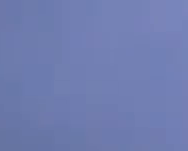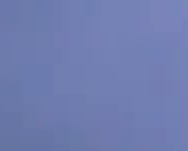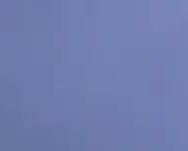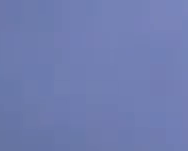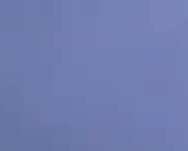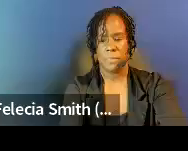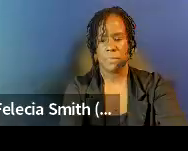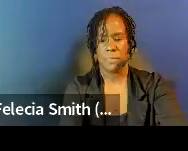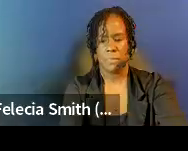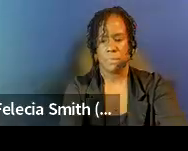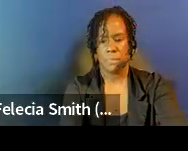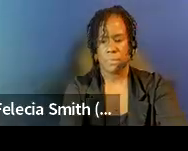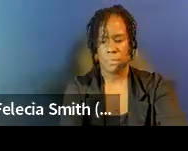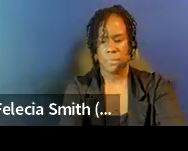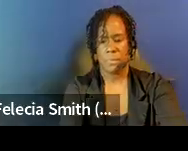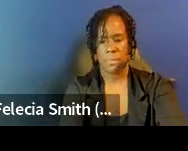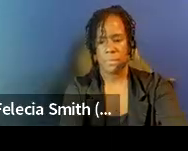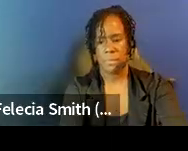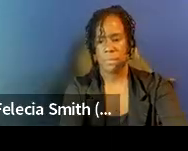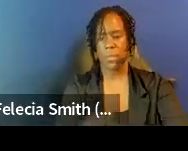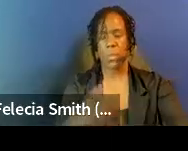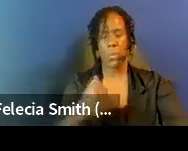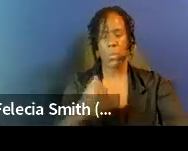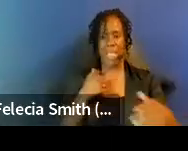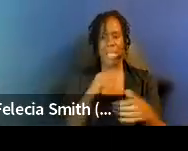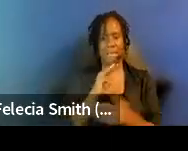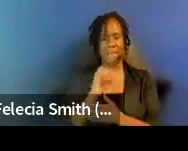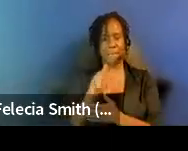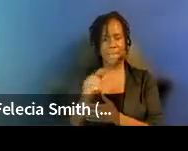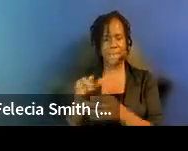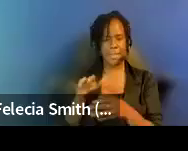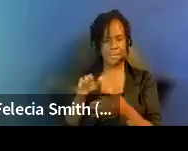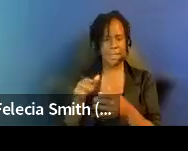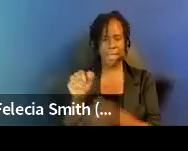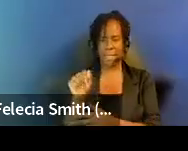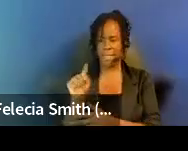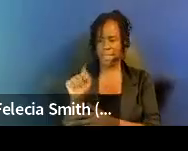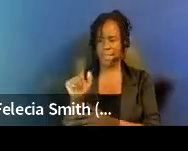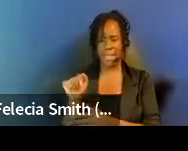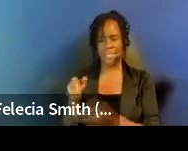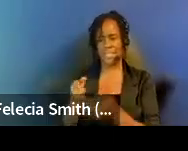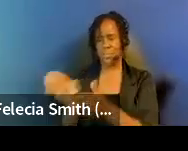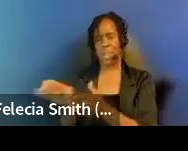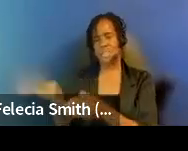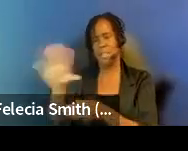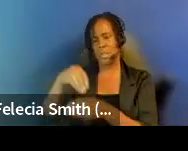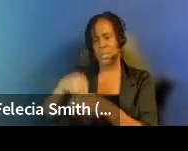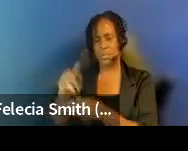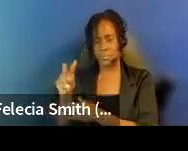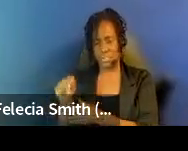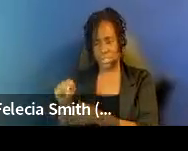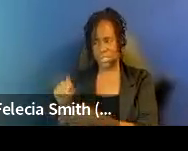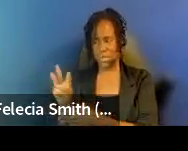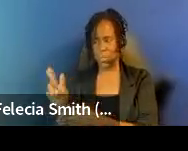Telehealth Resources Center. At UVA center for telehealth.